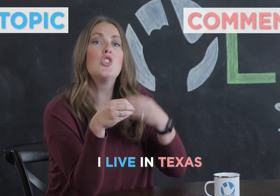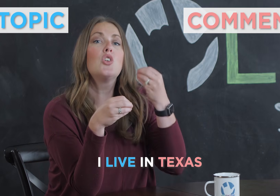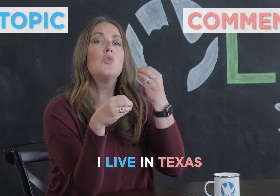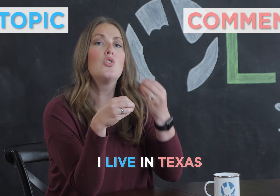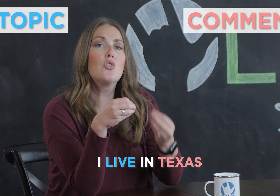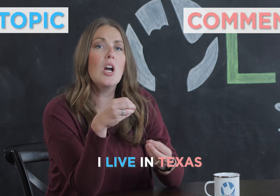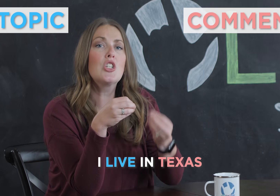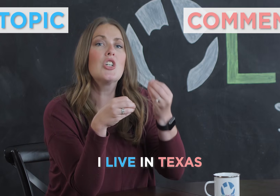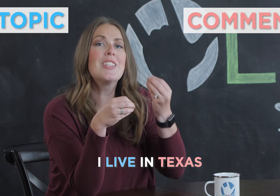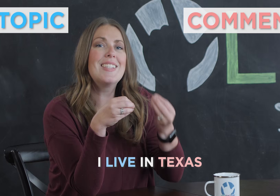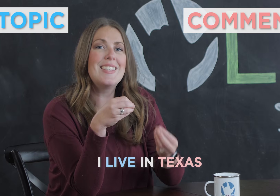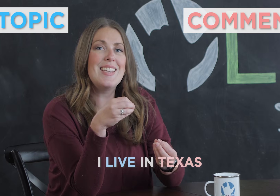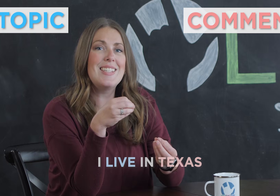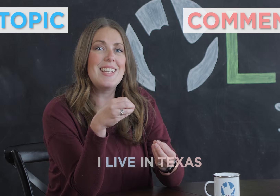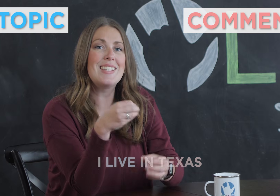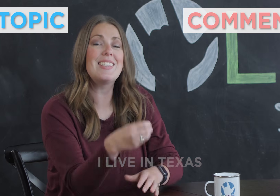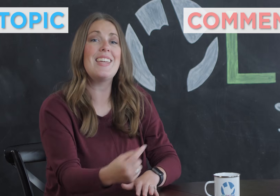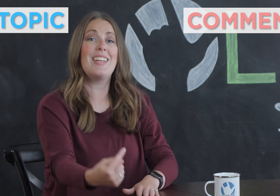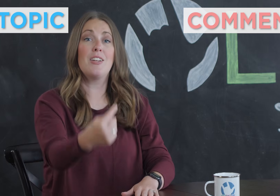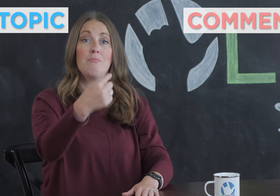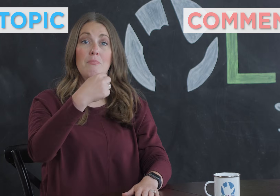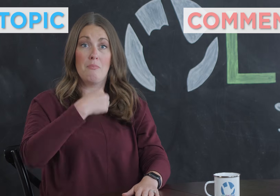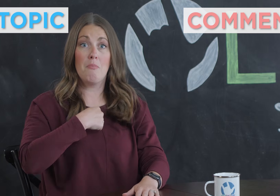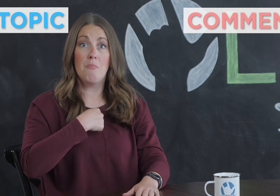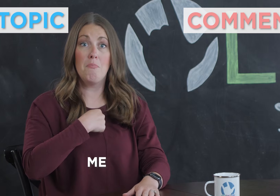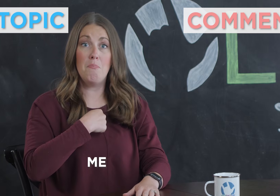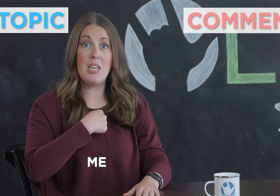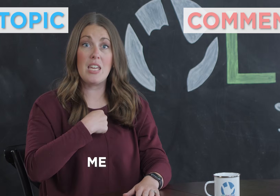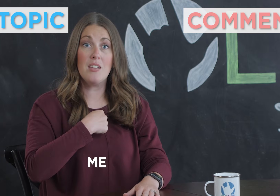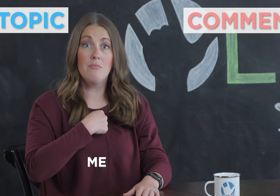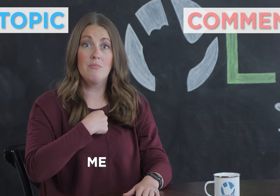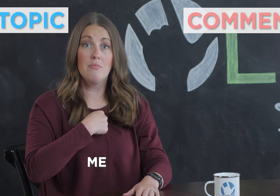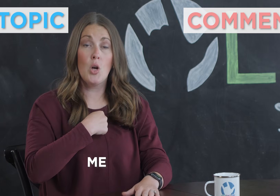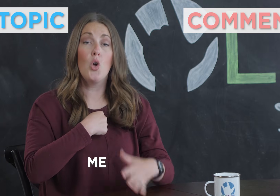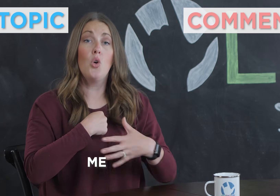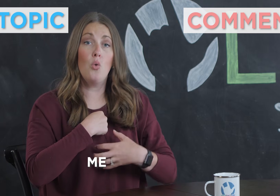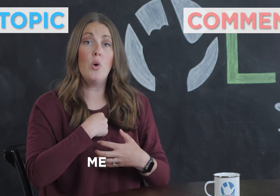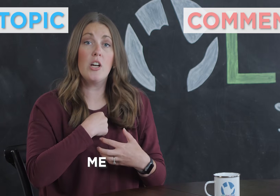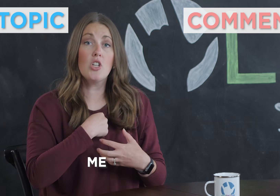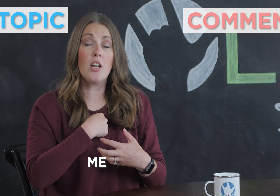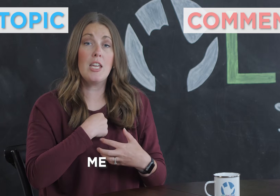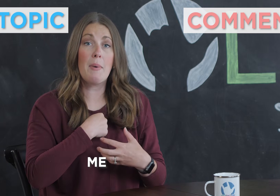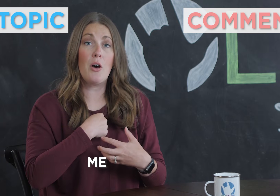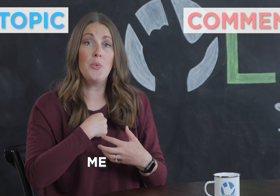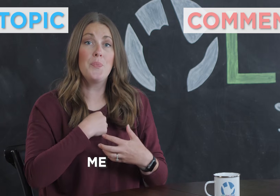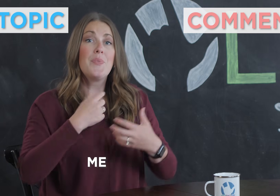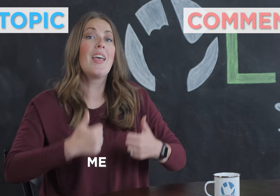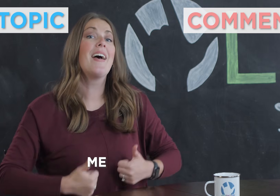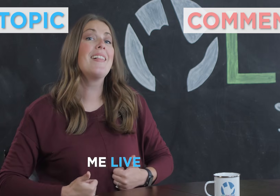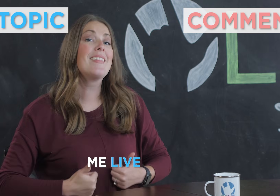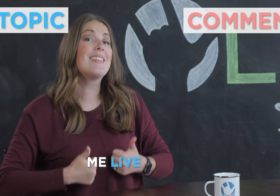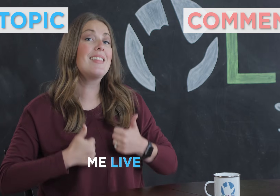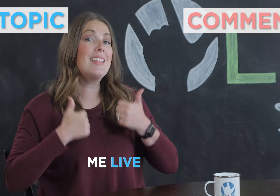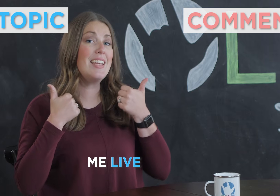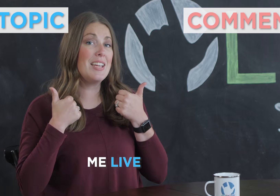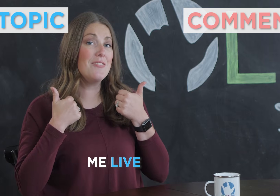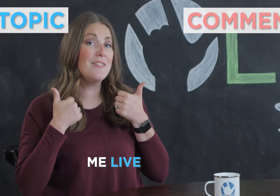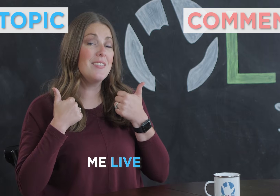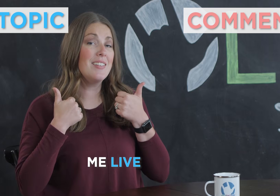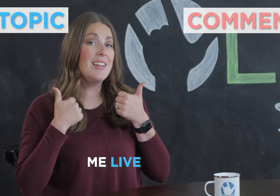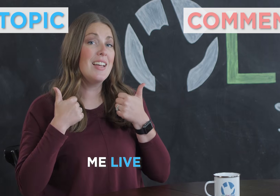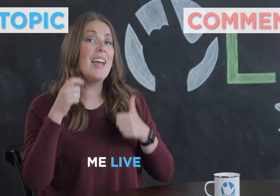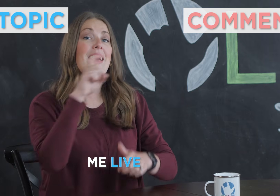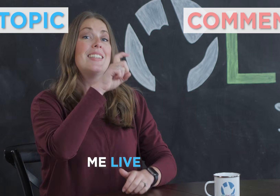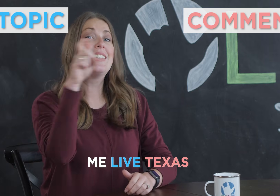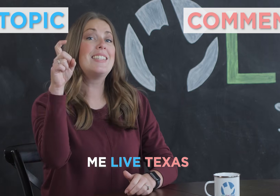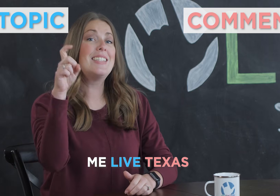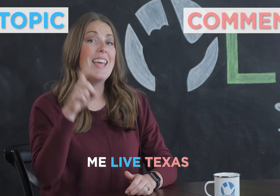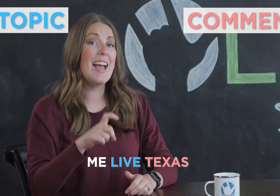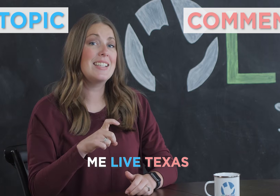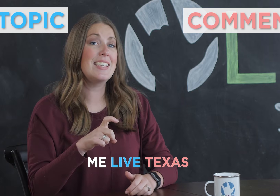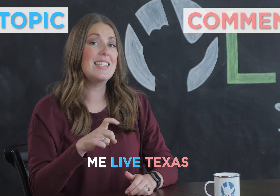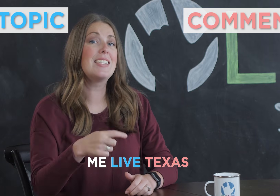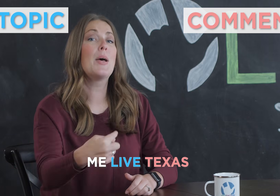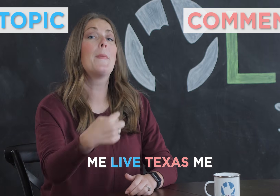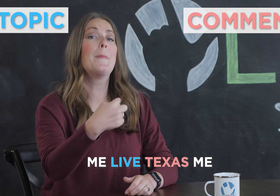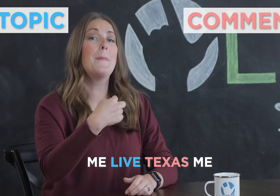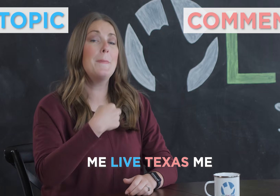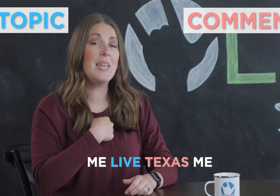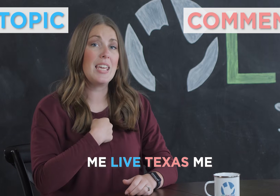So you'd structure the sentence in 'me' who we're talking about 'live Texas me.'